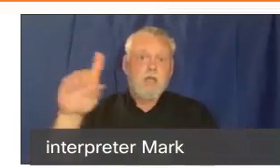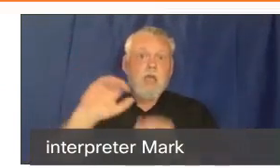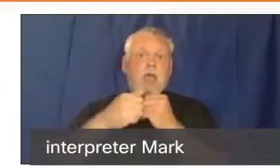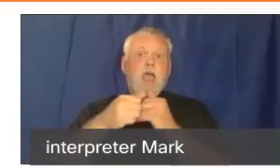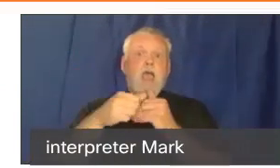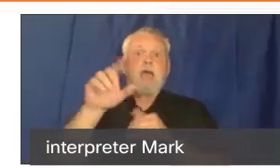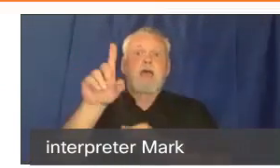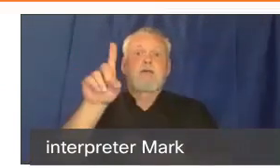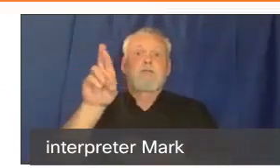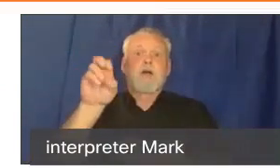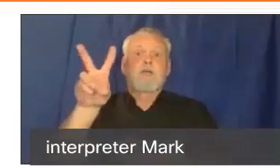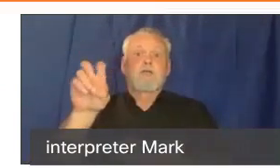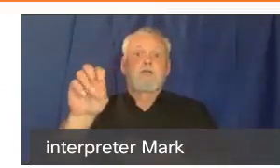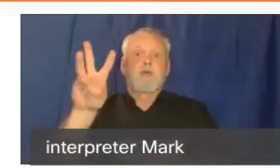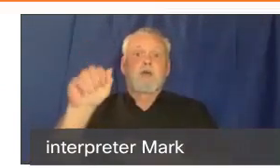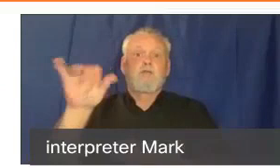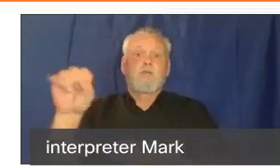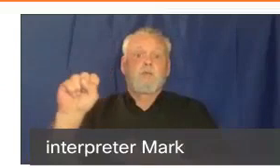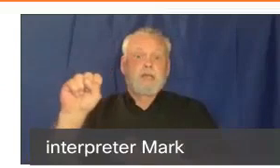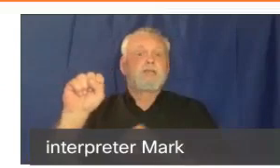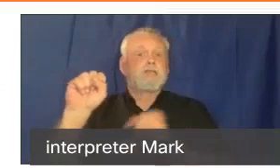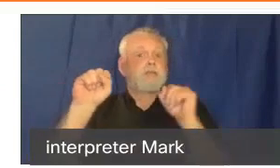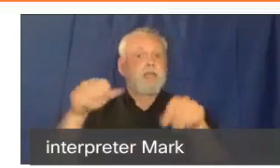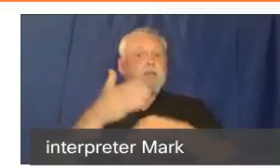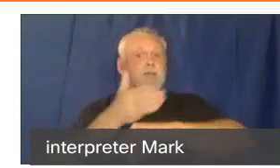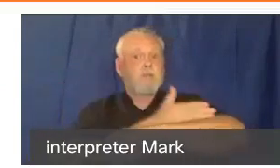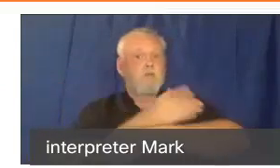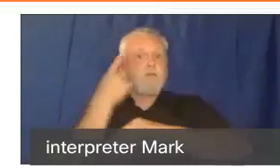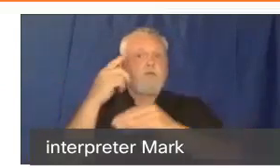Uh, I can be improved for better visibility.